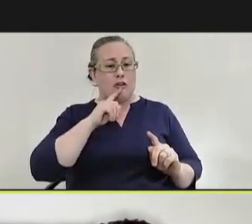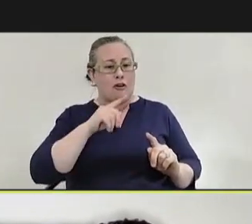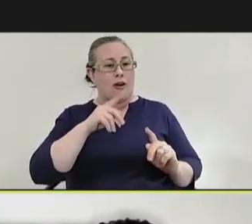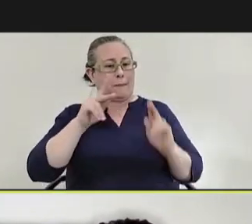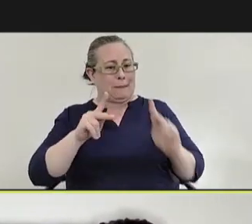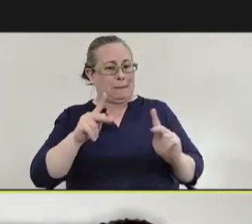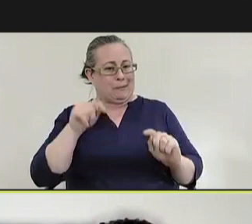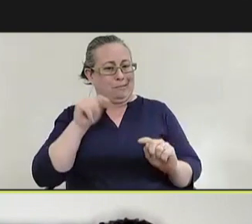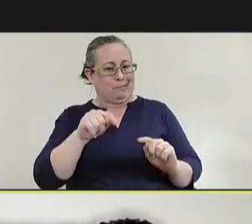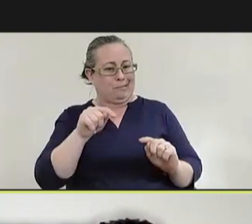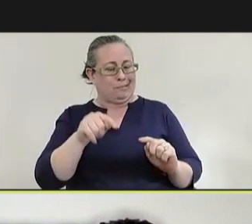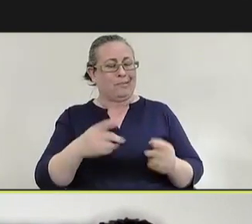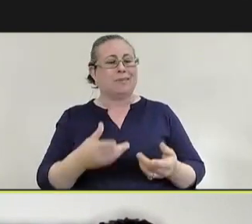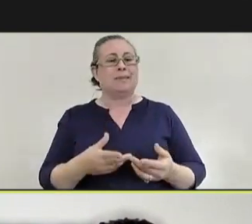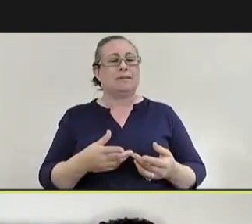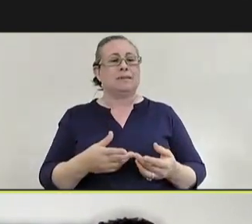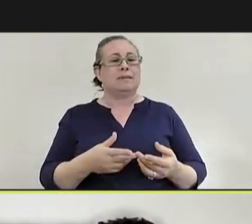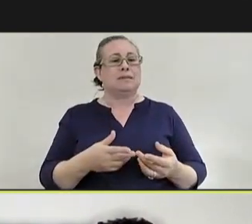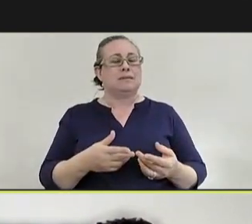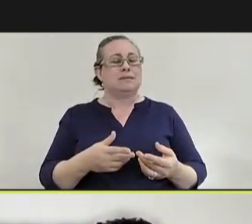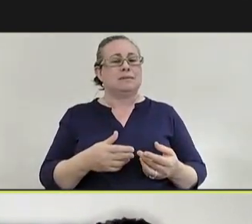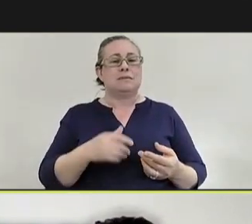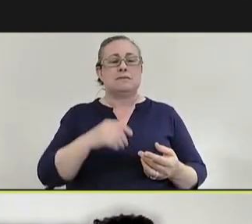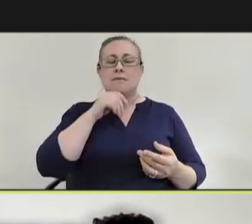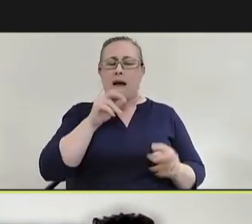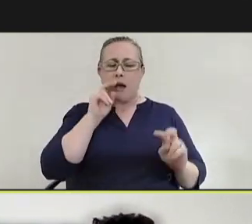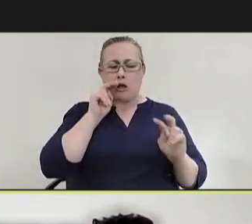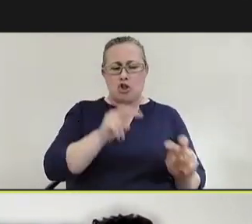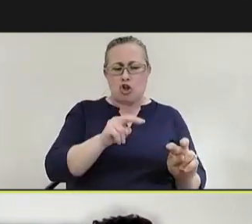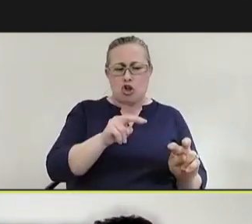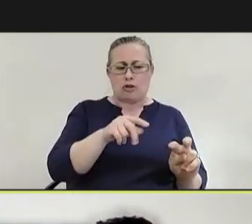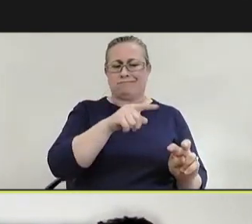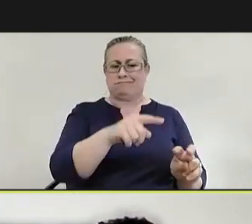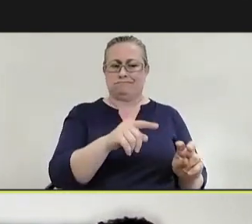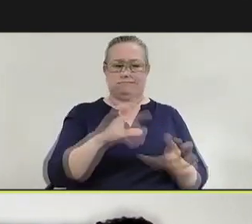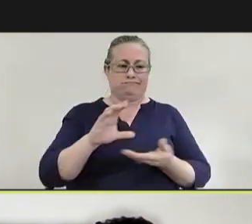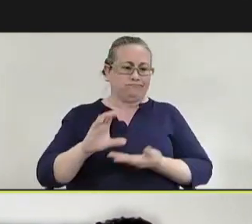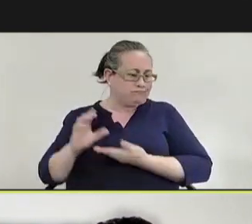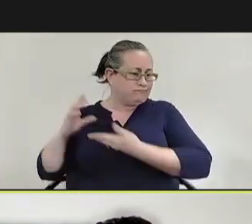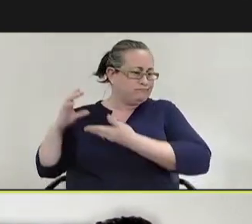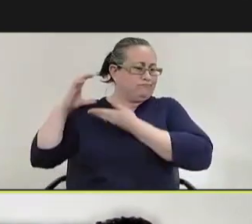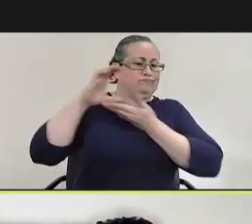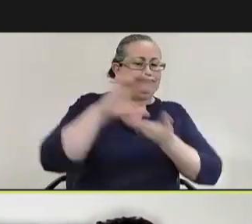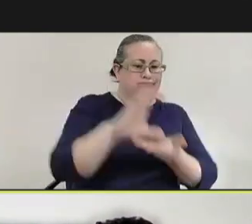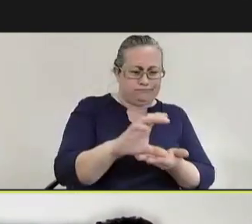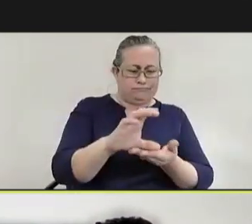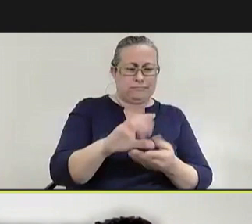it's not that we should be looking at them to carry the burden anymore-- any differently or